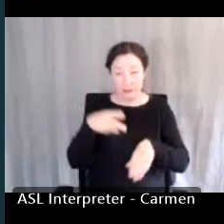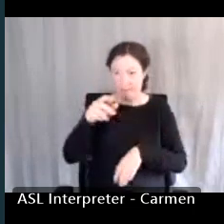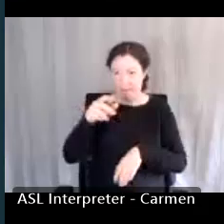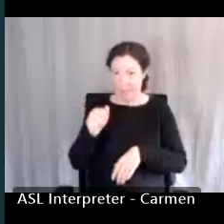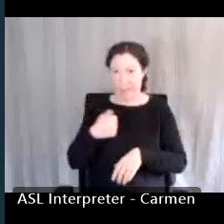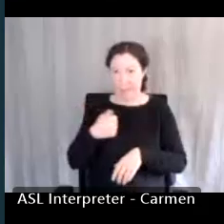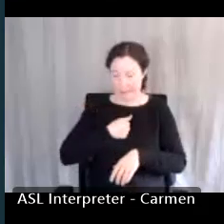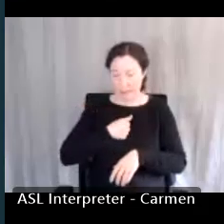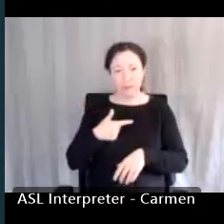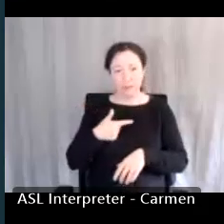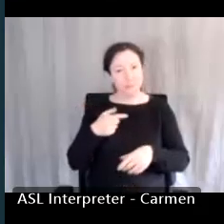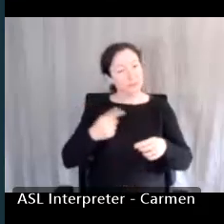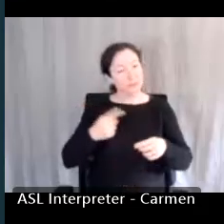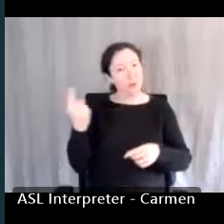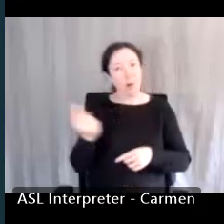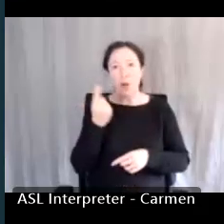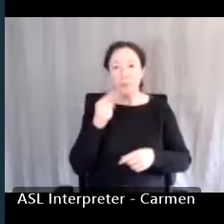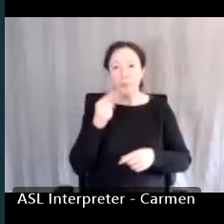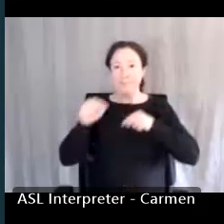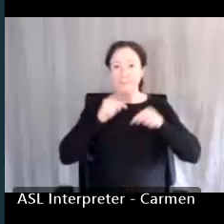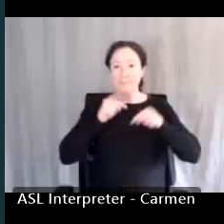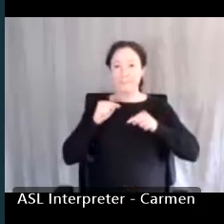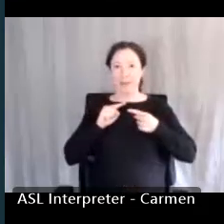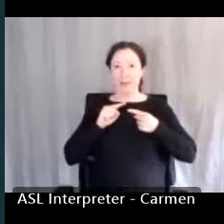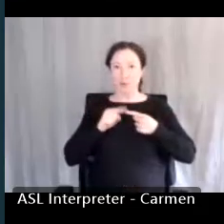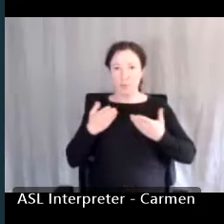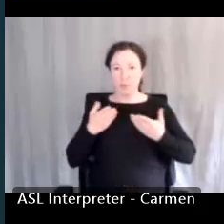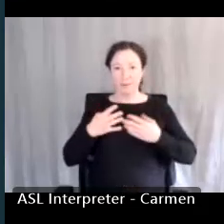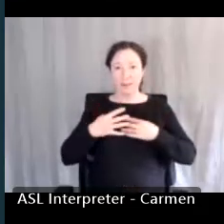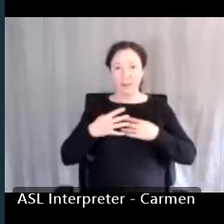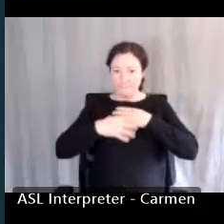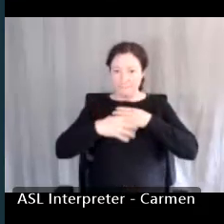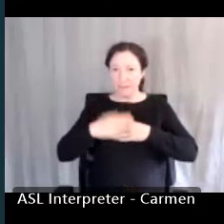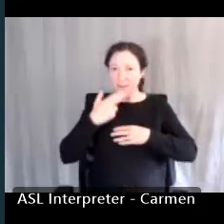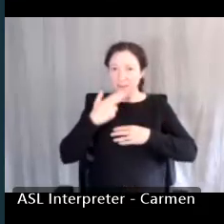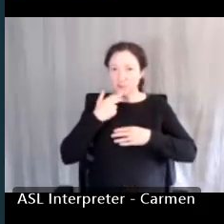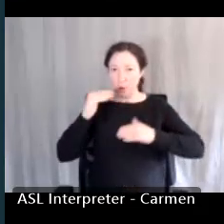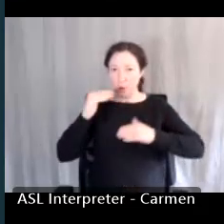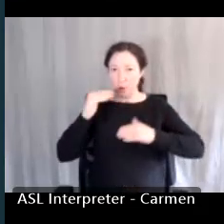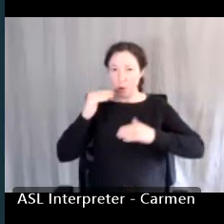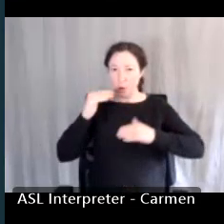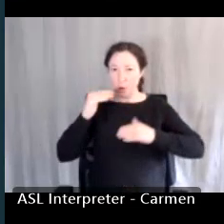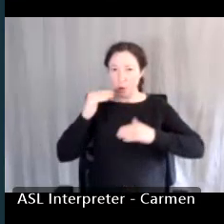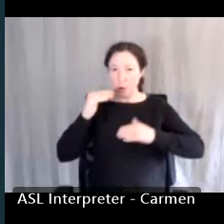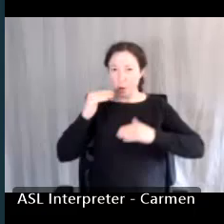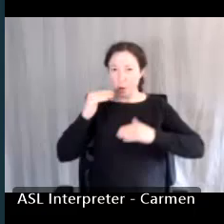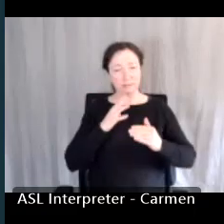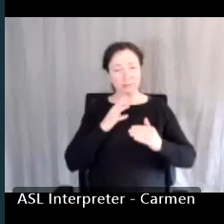blood sugar balance. And I say the same things over and over again. So when I was asked to talk about detoxing sugar,